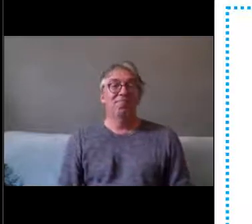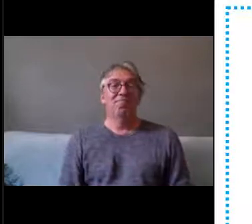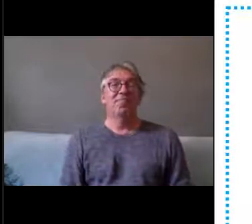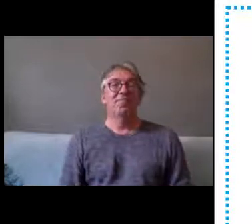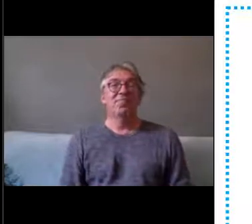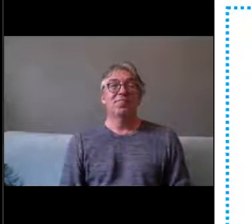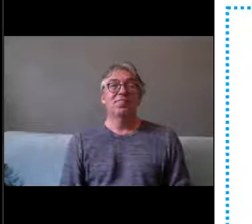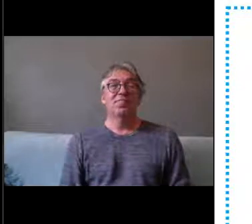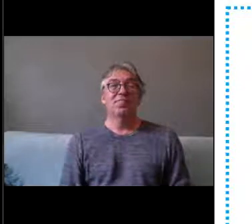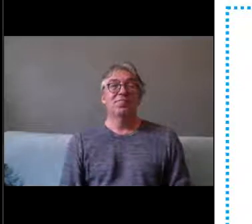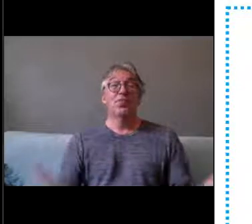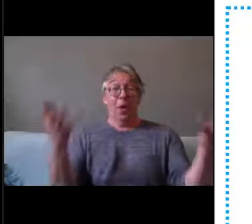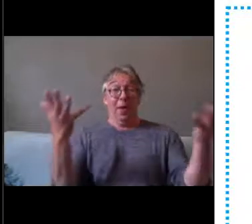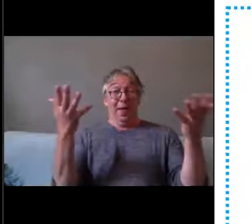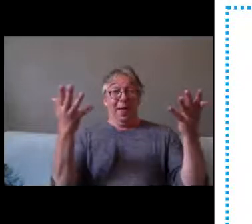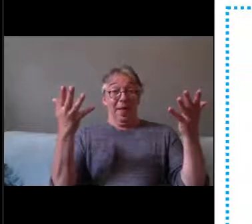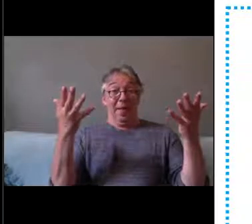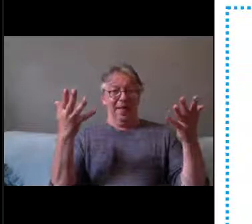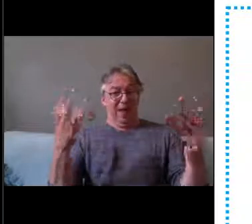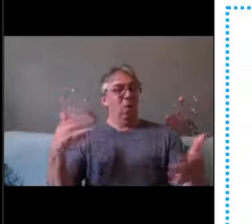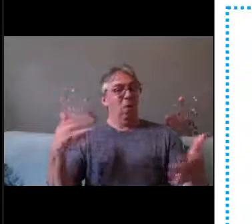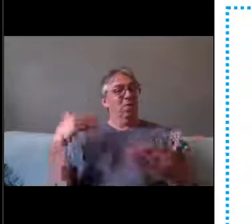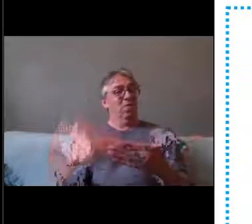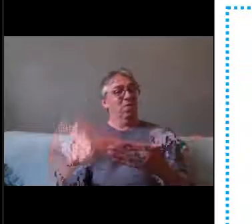Having now talked about all our experiences,